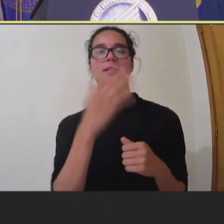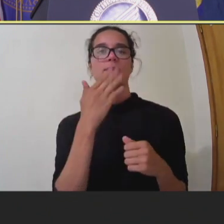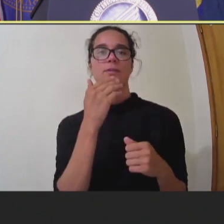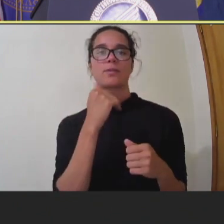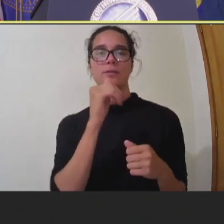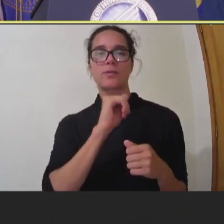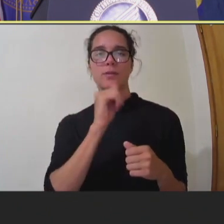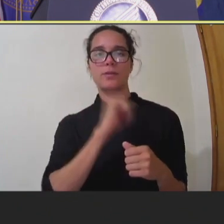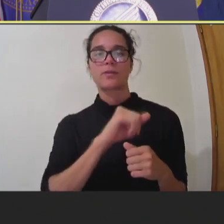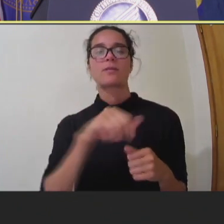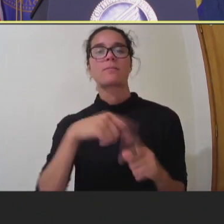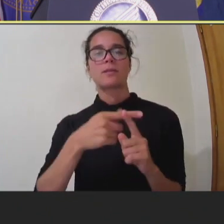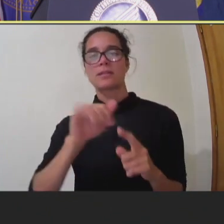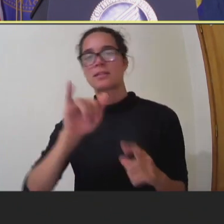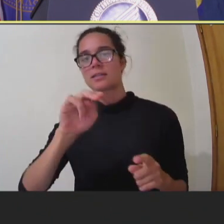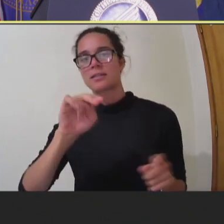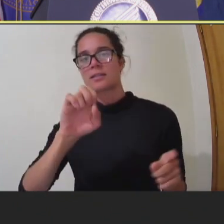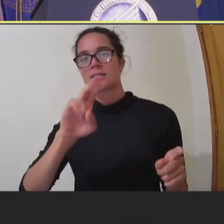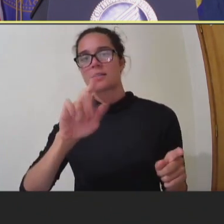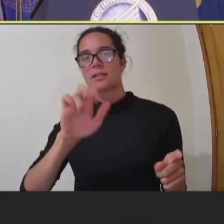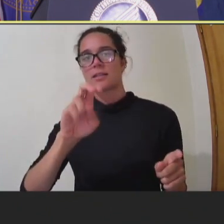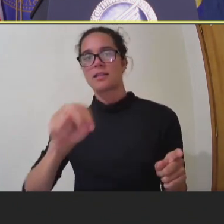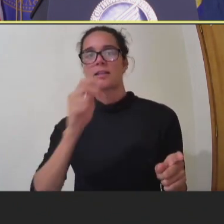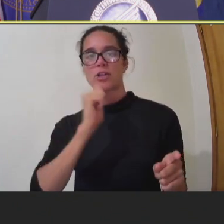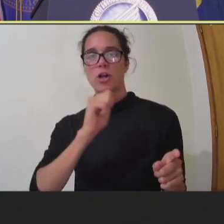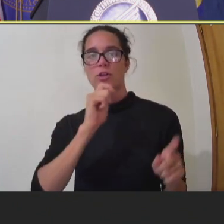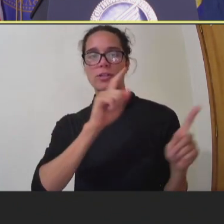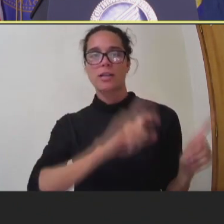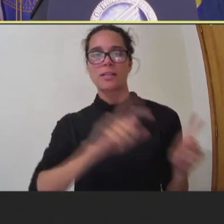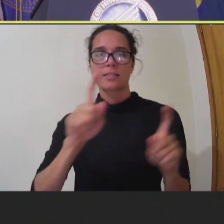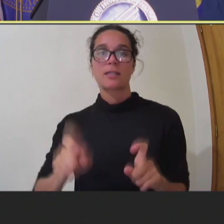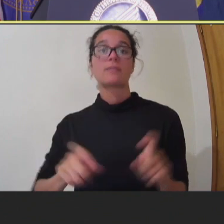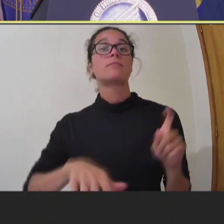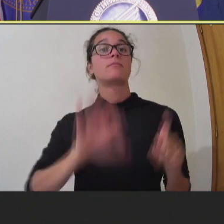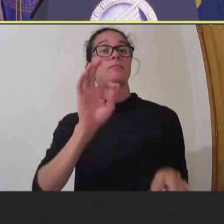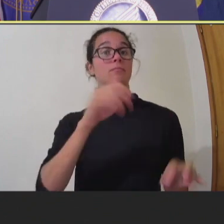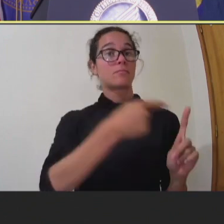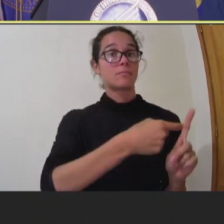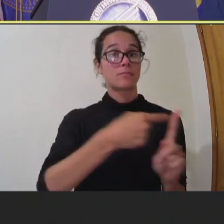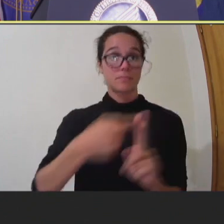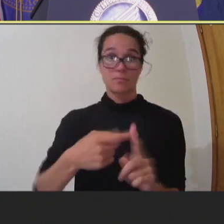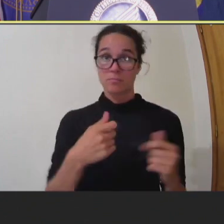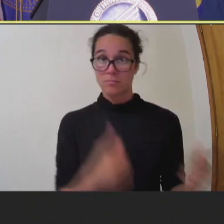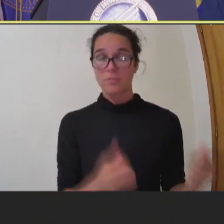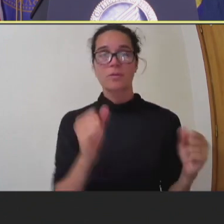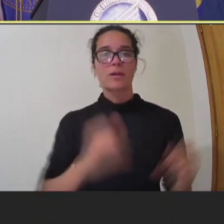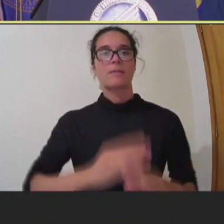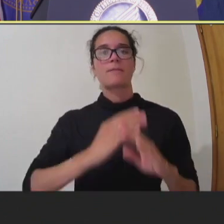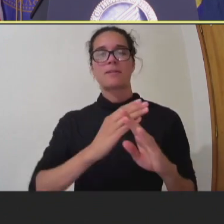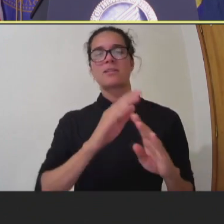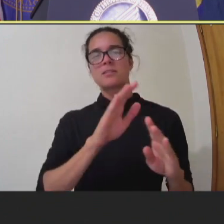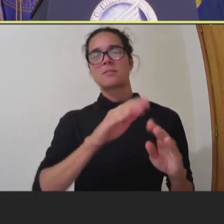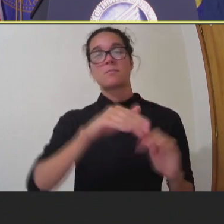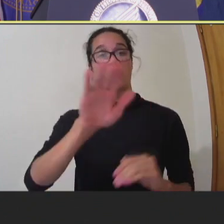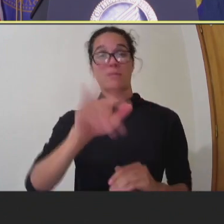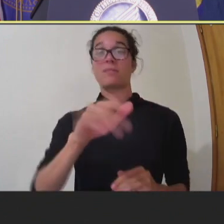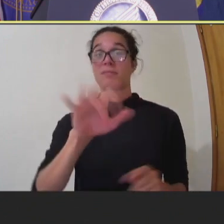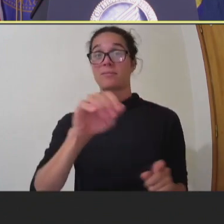tolerance tests, and we can prevent breast cancer in about more than half of these mice as well. So,